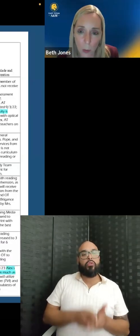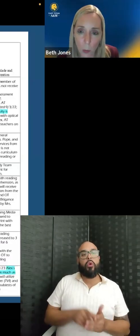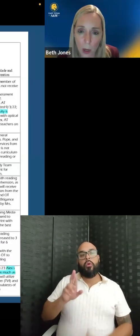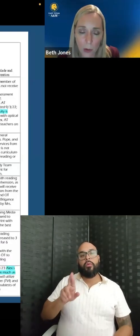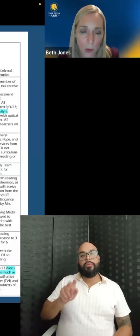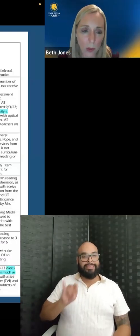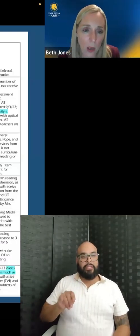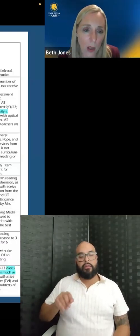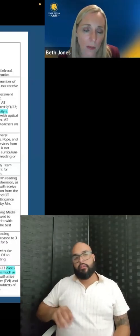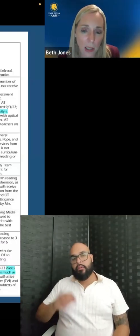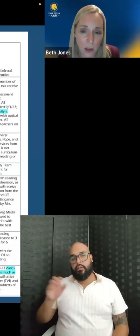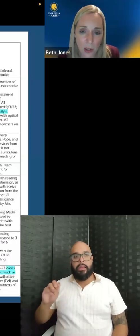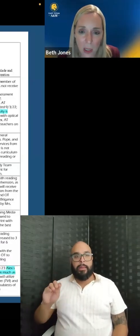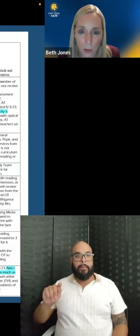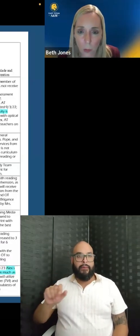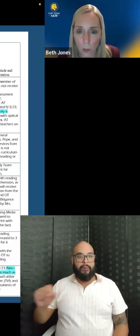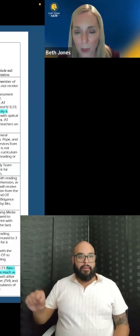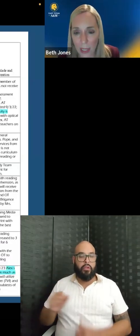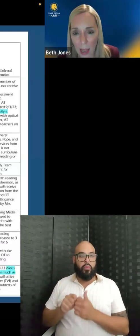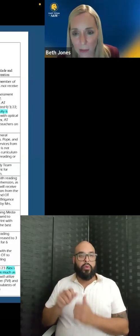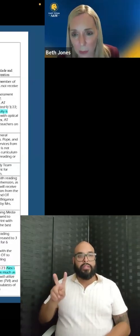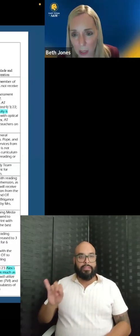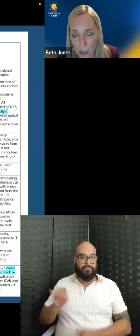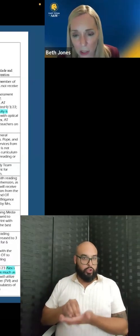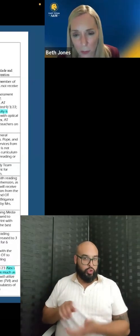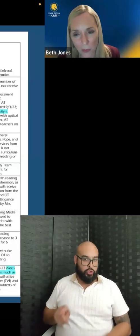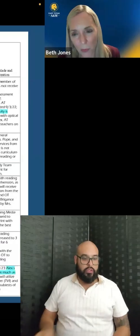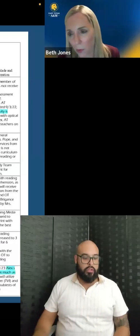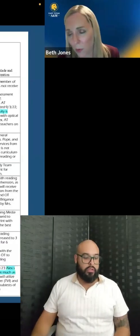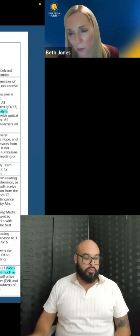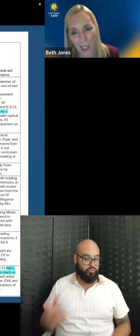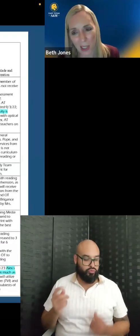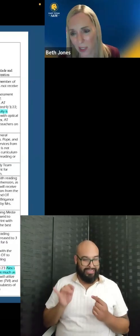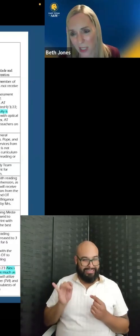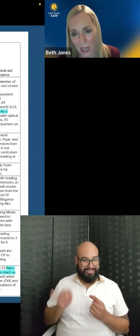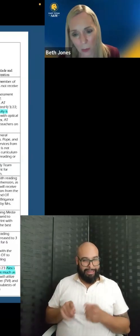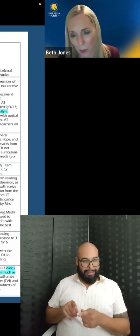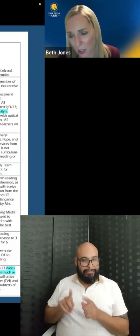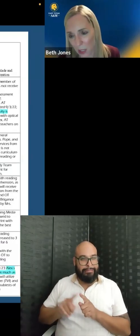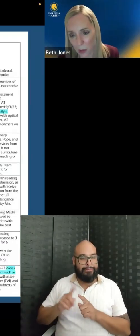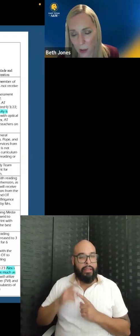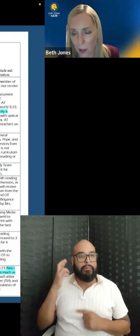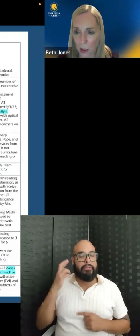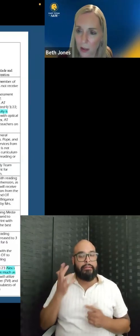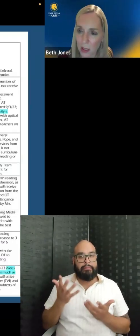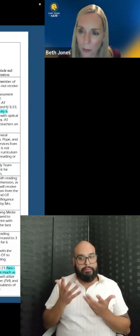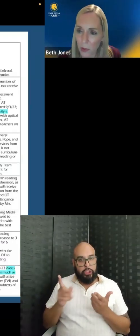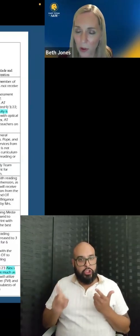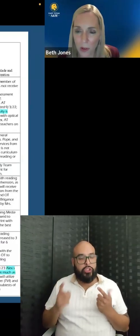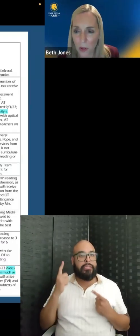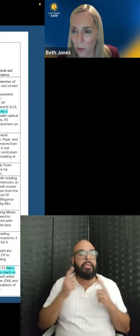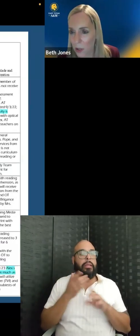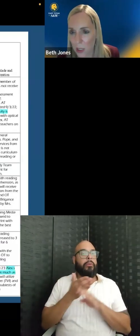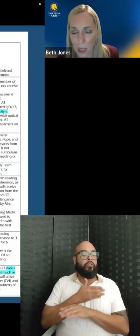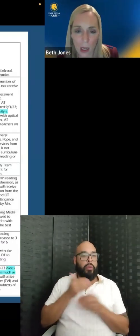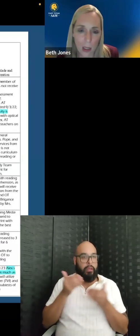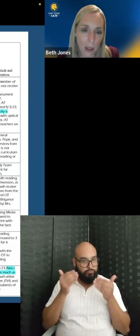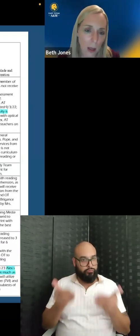Okay, what are those factors that really have to be considered before we can even say we're ready to move on through RTI?